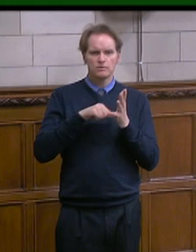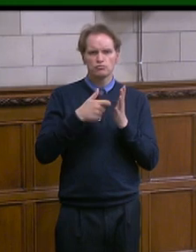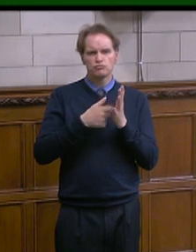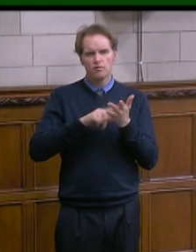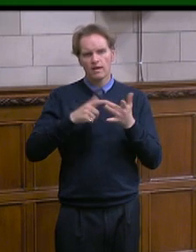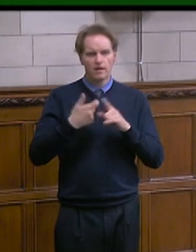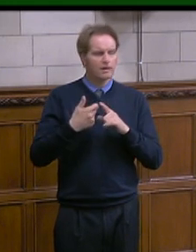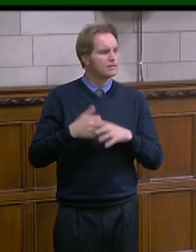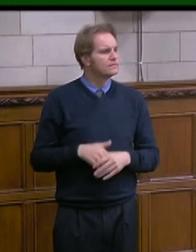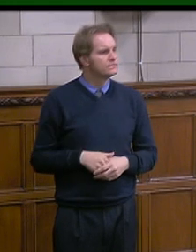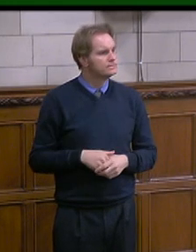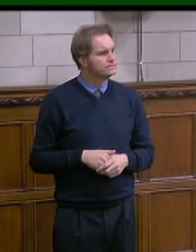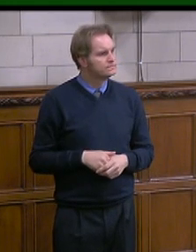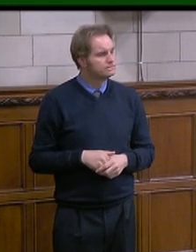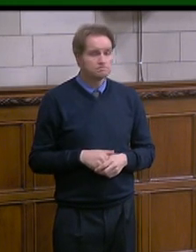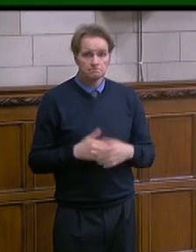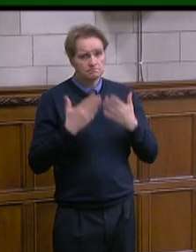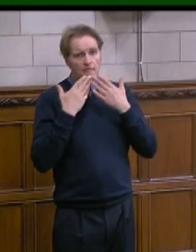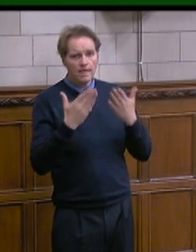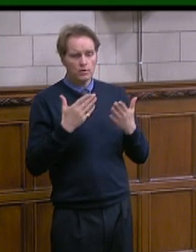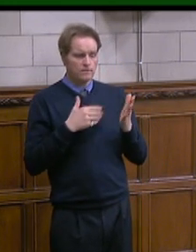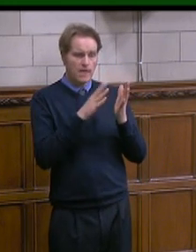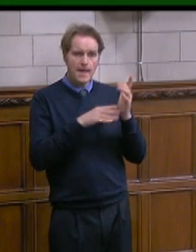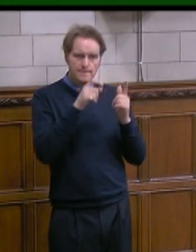Friend the Member for Blaydon (Liz Twist) for the opportunity to debate the issue.